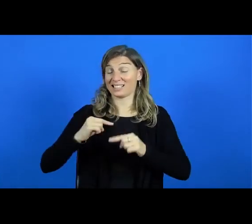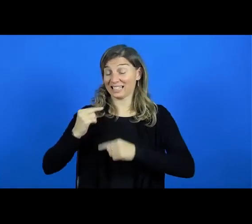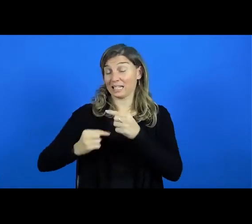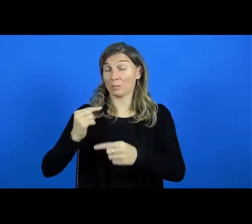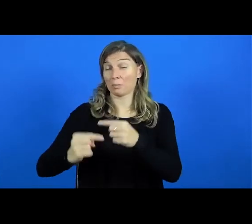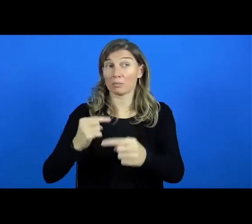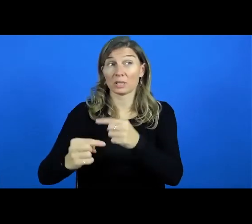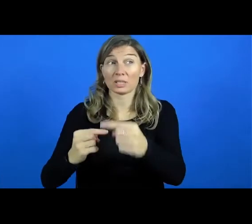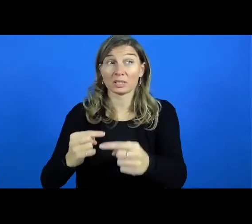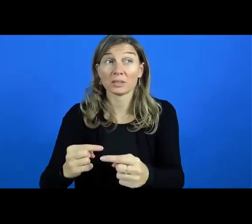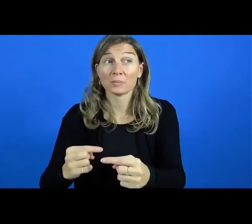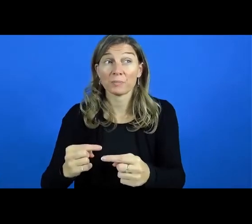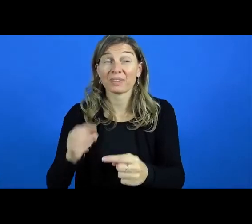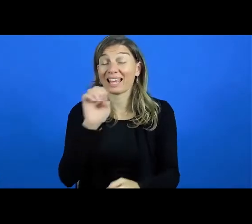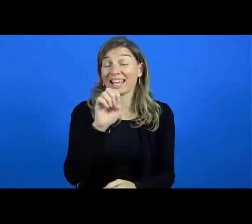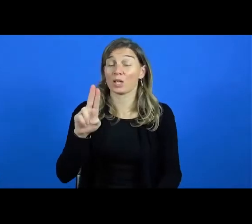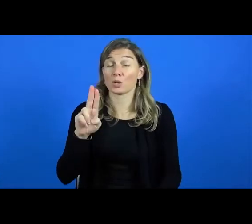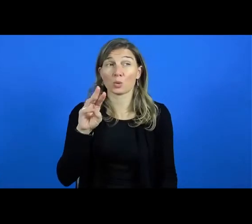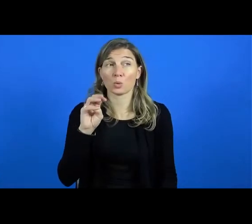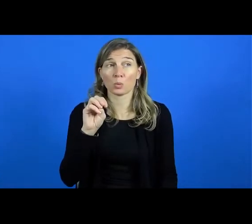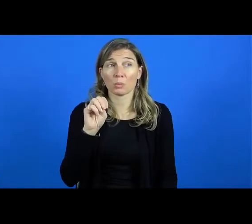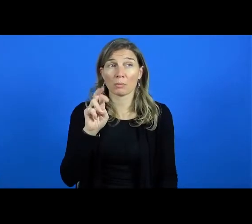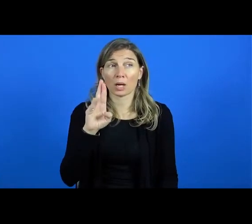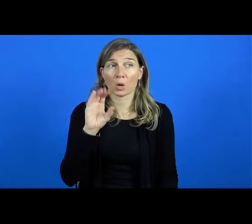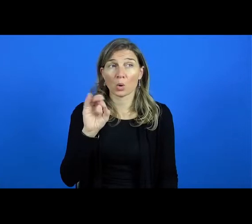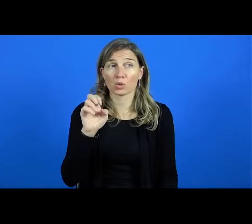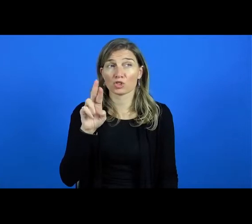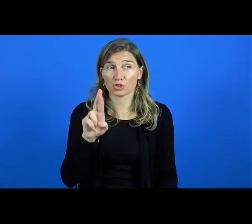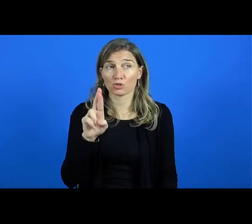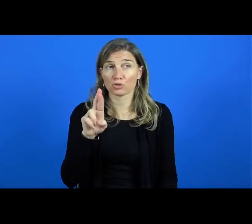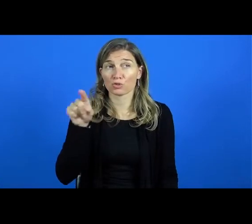the Vietnam trade agreement and lack of human rights impact assessment